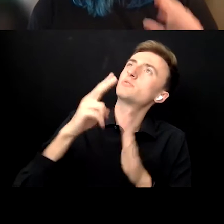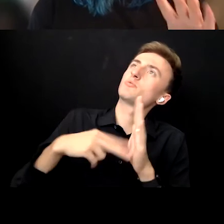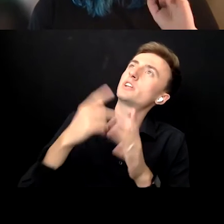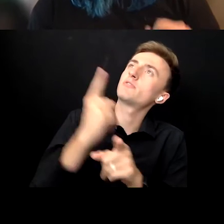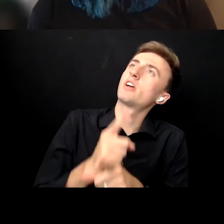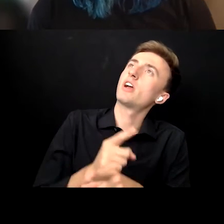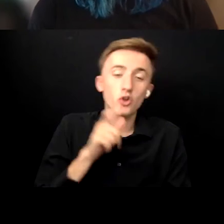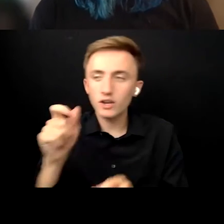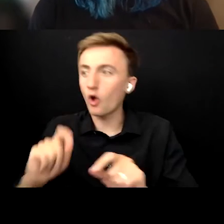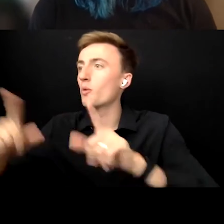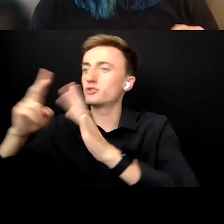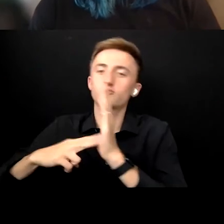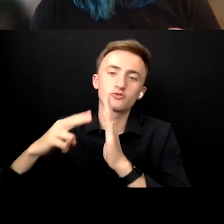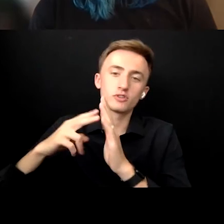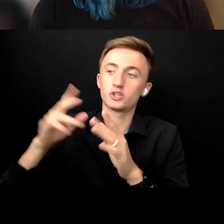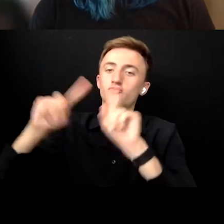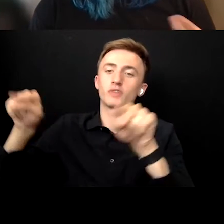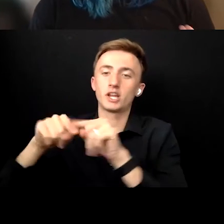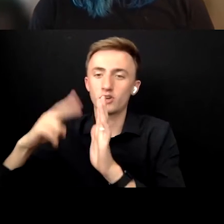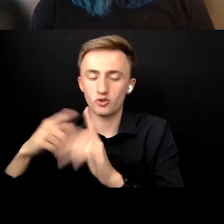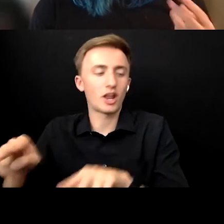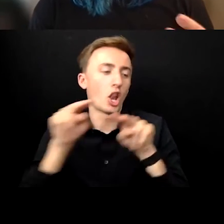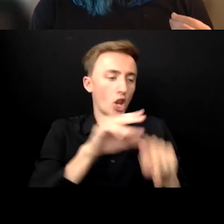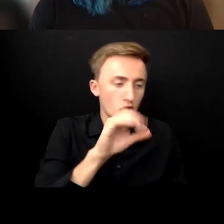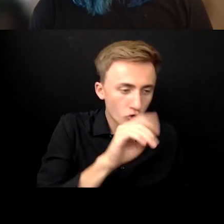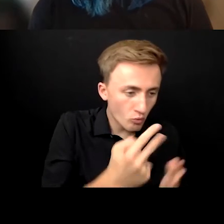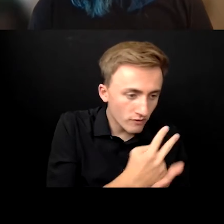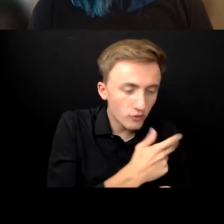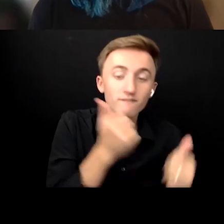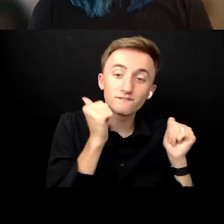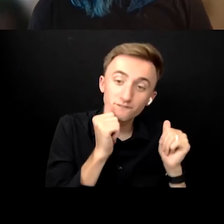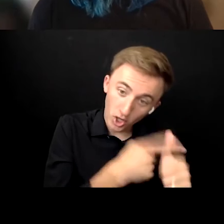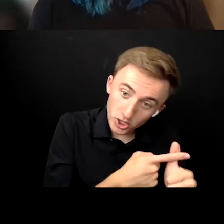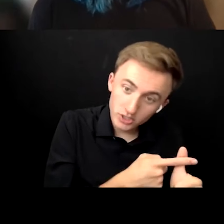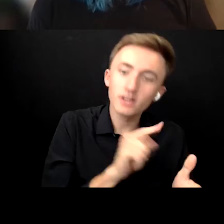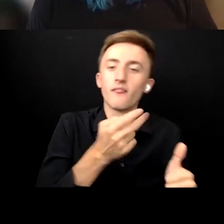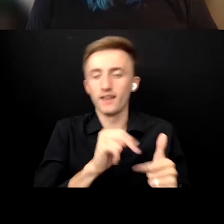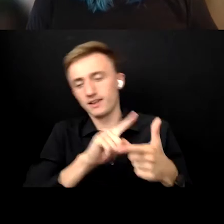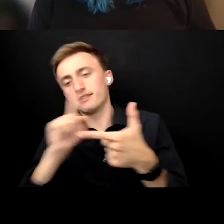you can do a little troubleshooting here within your code review first. I always recommend that.